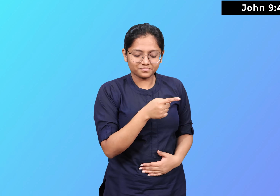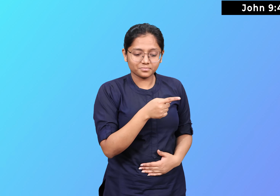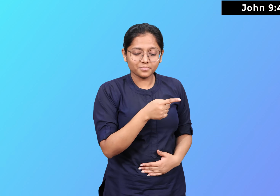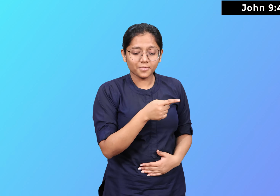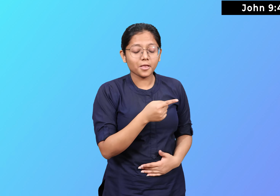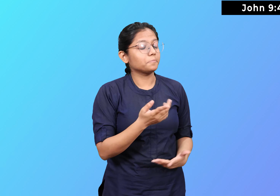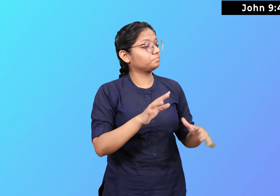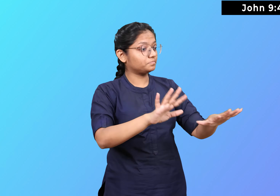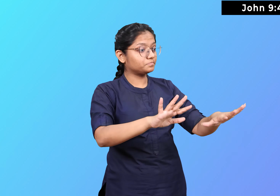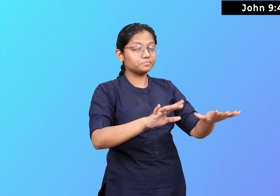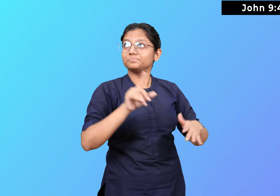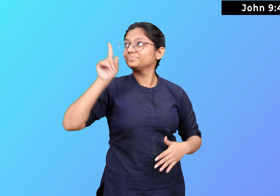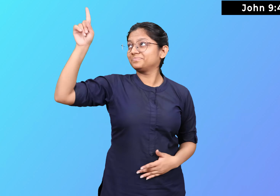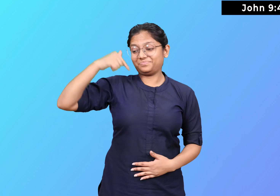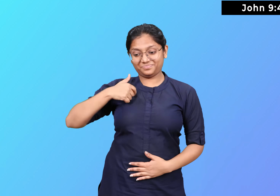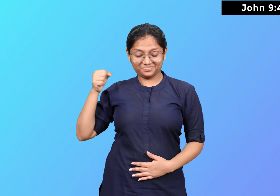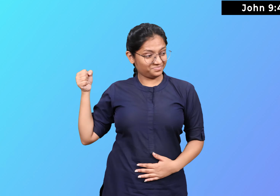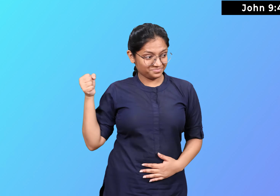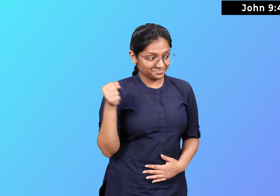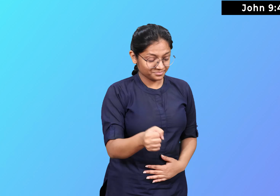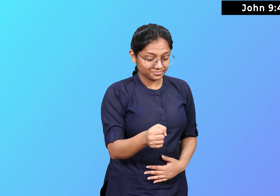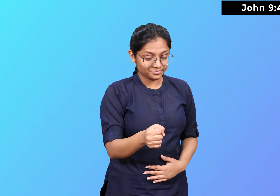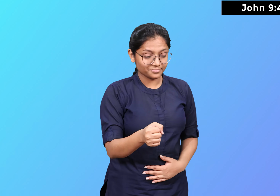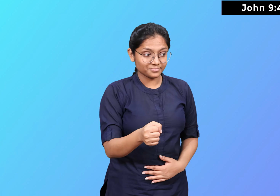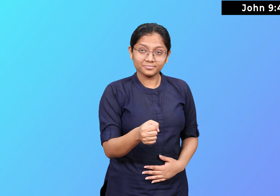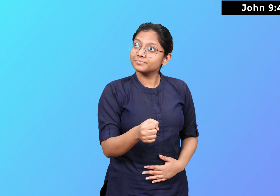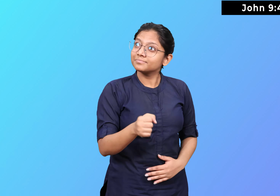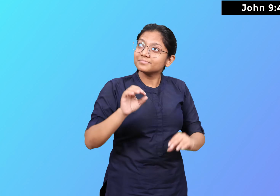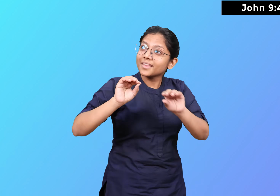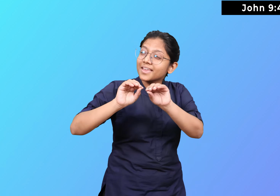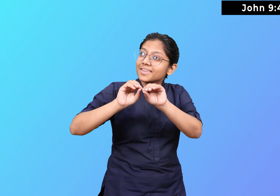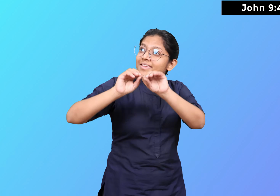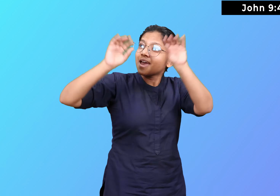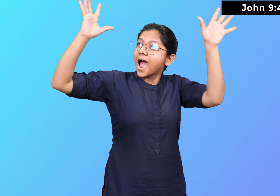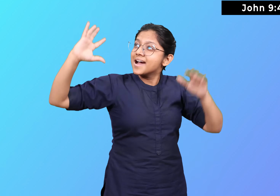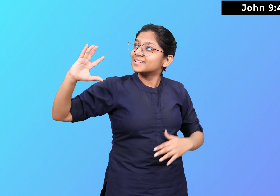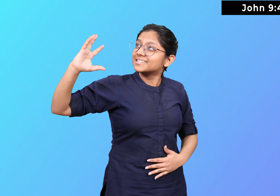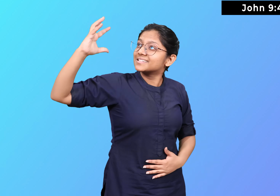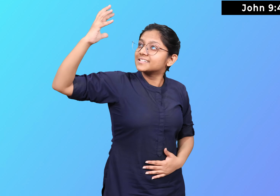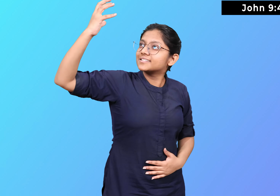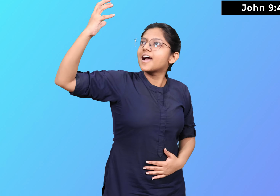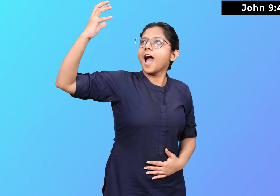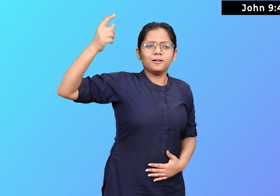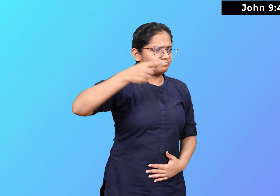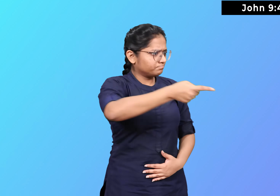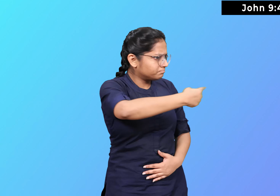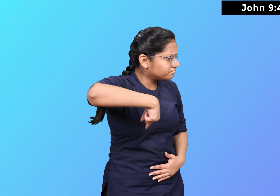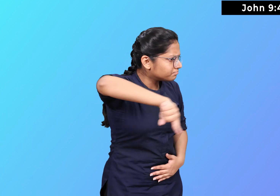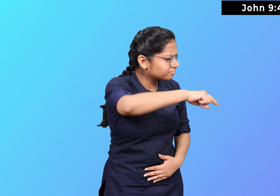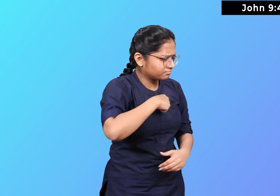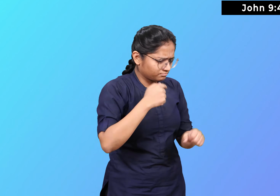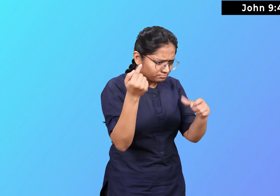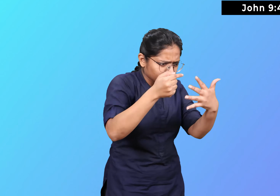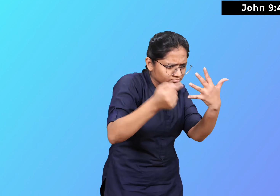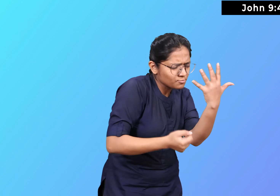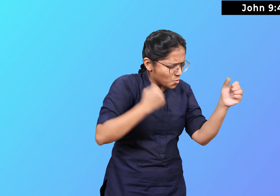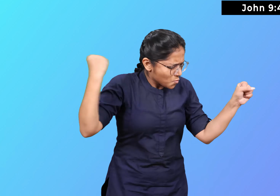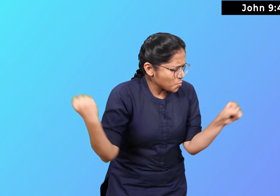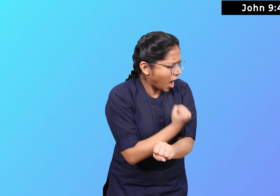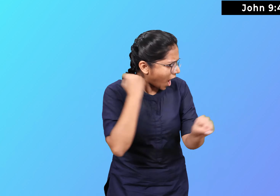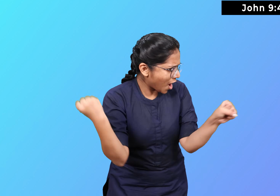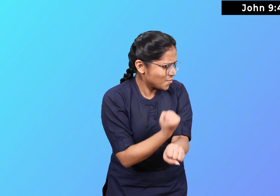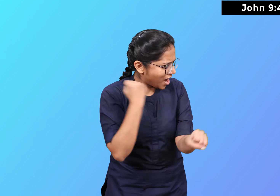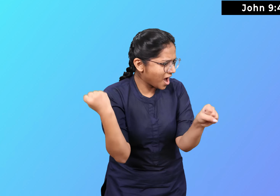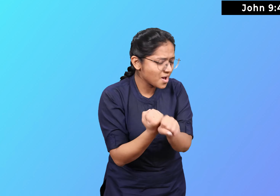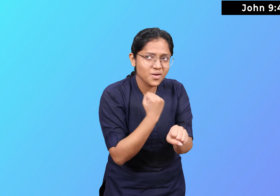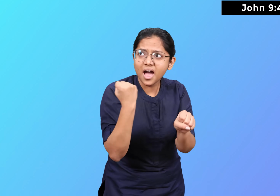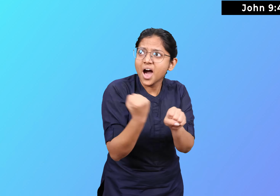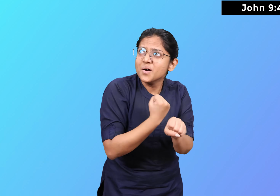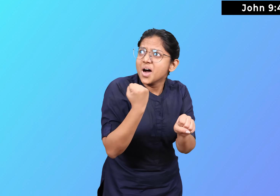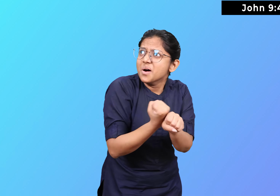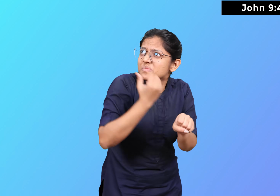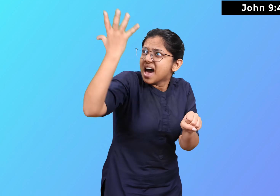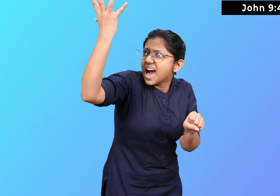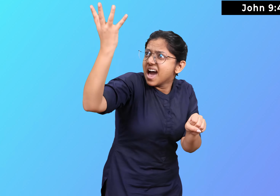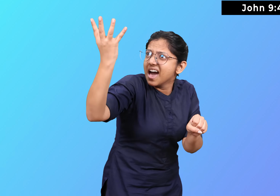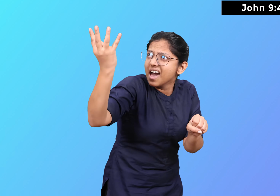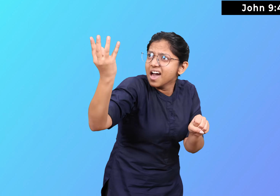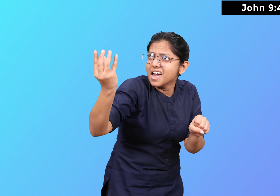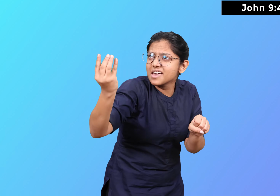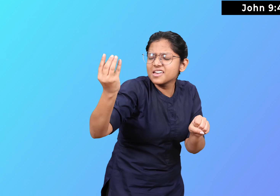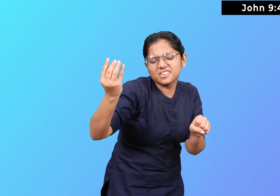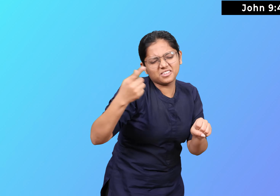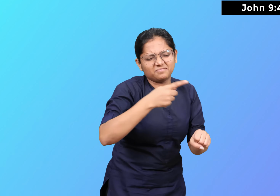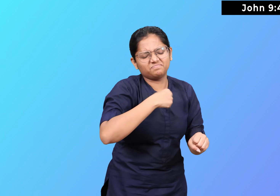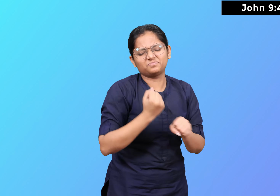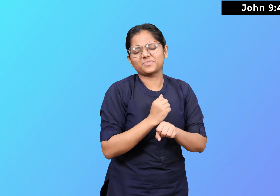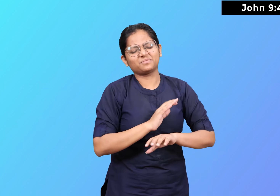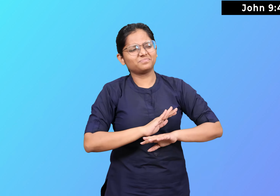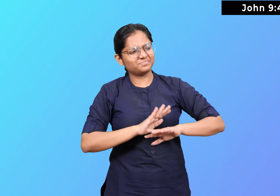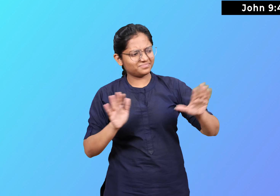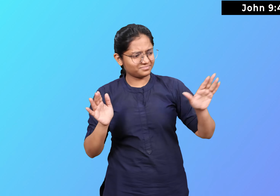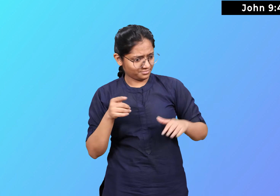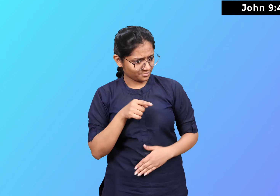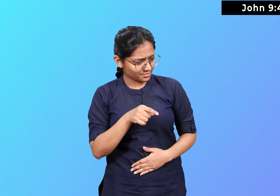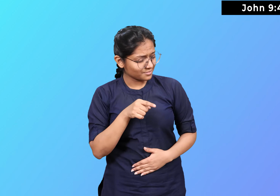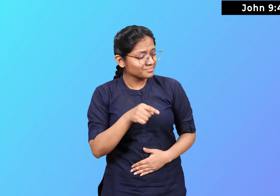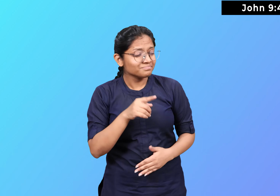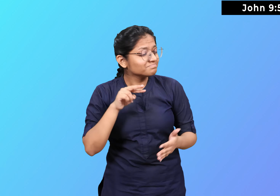While it is daytime, we must continue doing the work of the one who sent me. The night is coming, and no one can work at night.